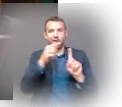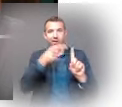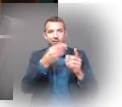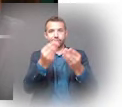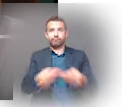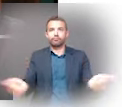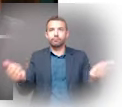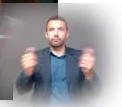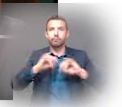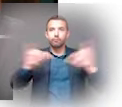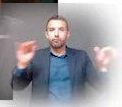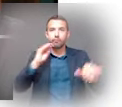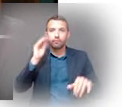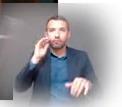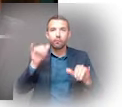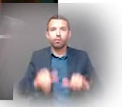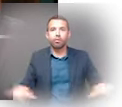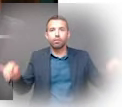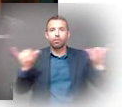The other piece is I think that based on the fact that we've had to go virtual,